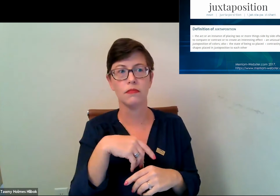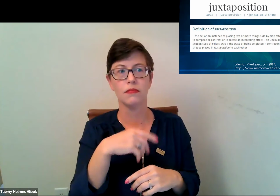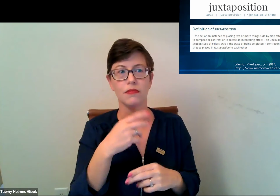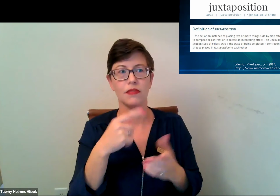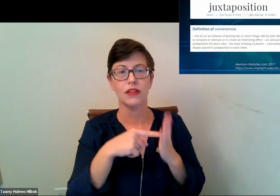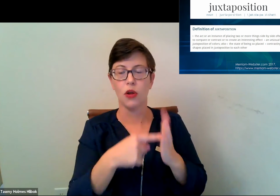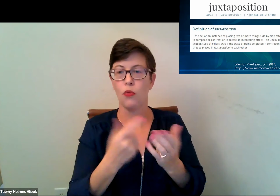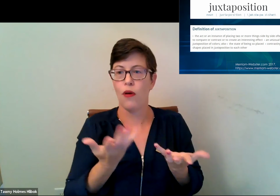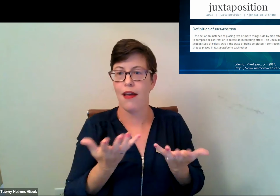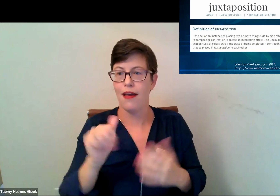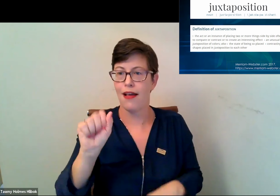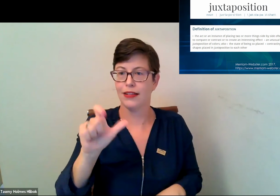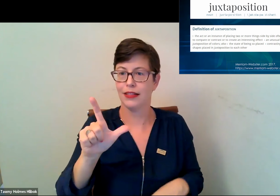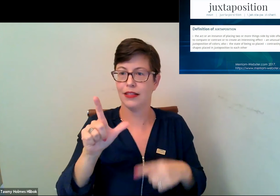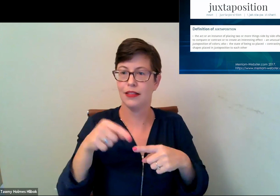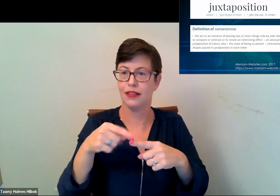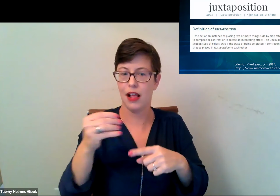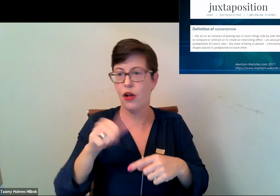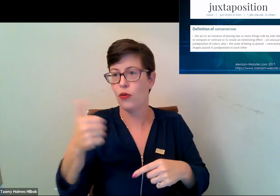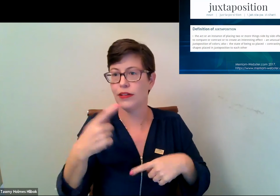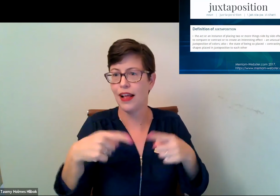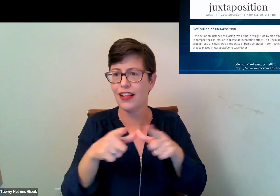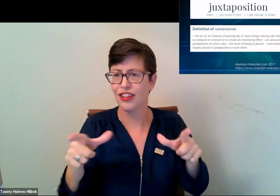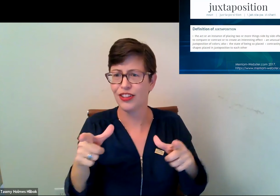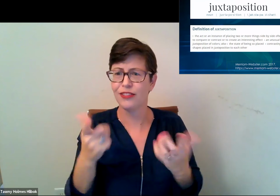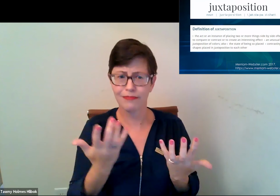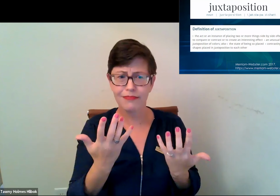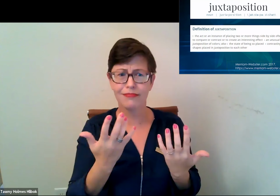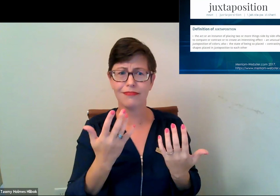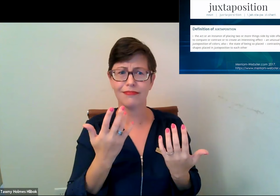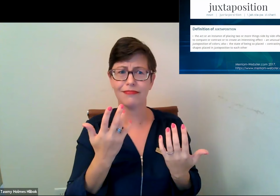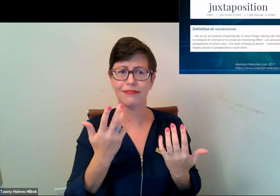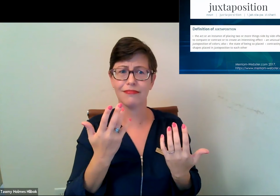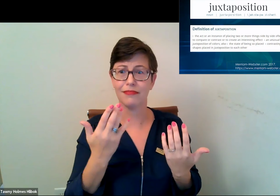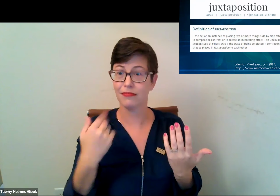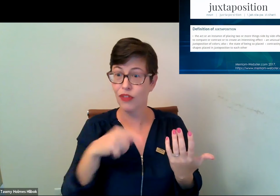We will use this concept. To show specifically how asl and other sign languages.